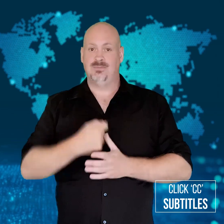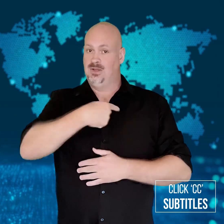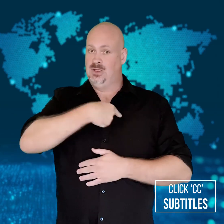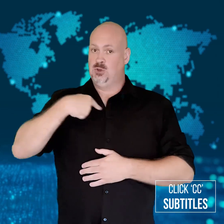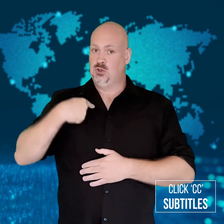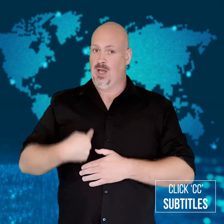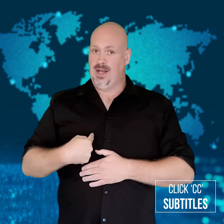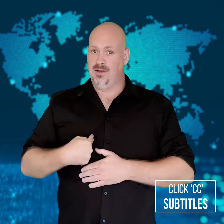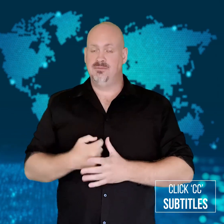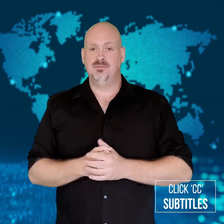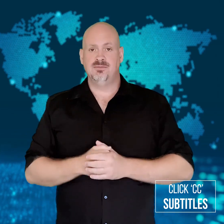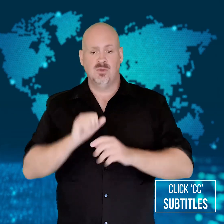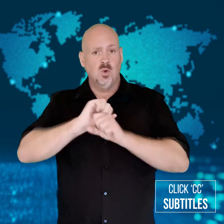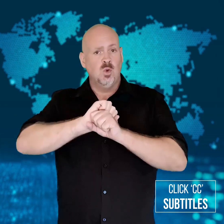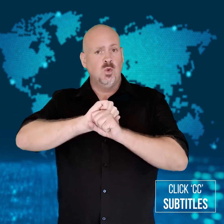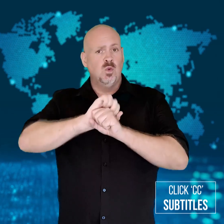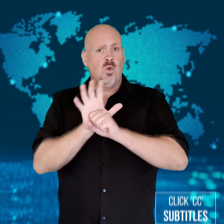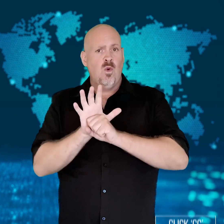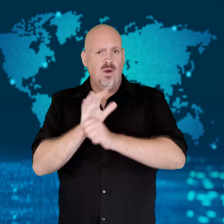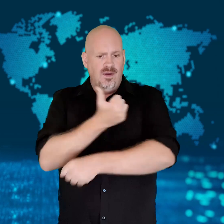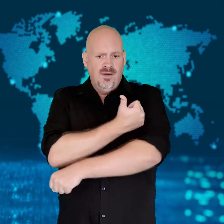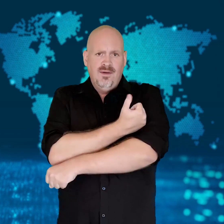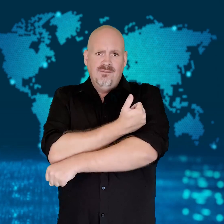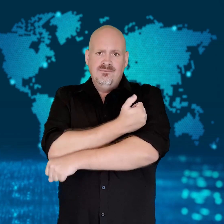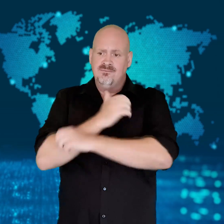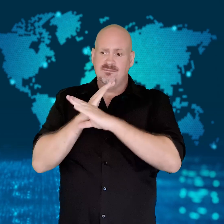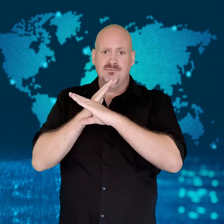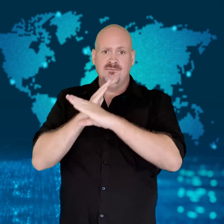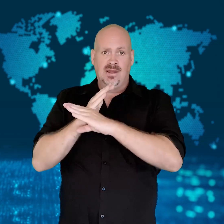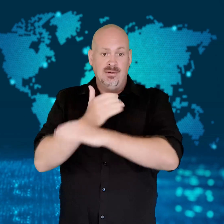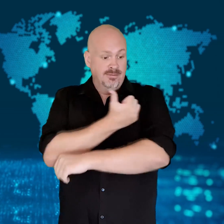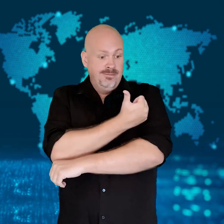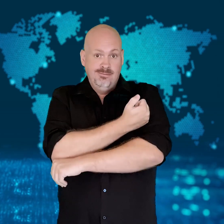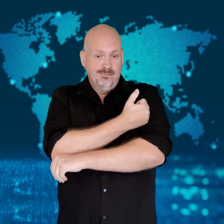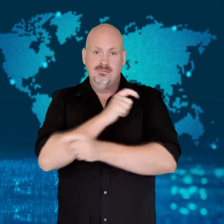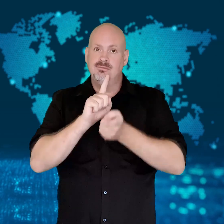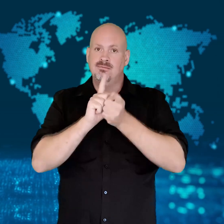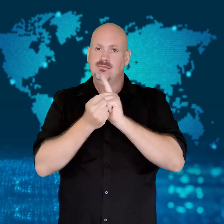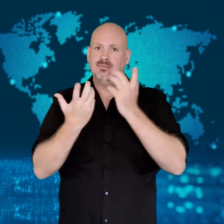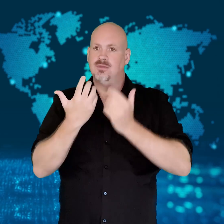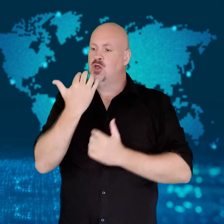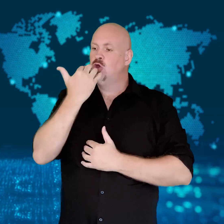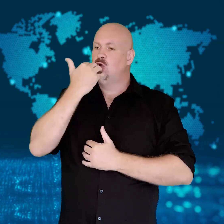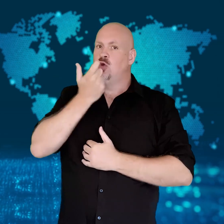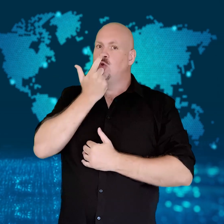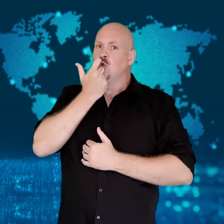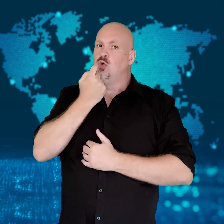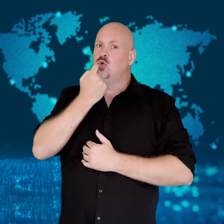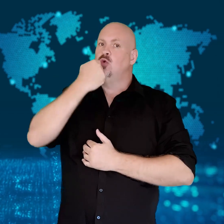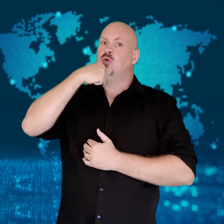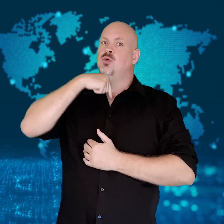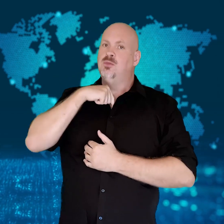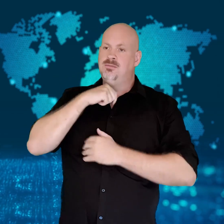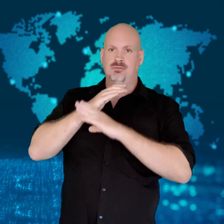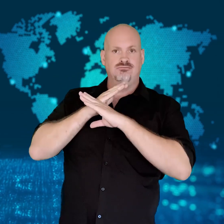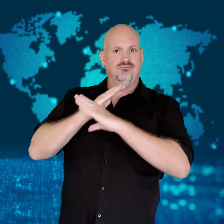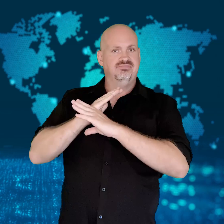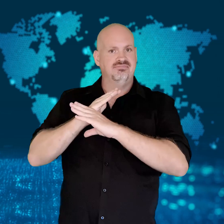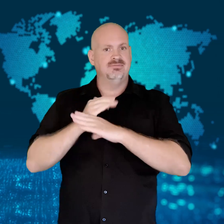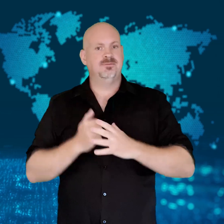Inhaled COVID-19 vaccine